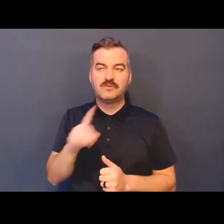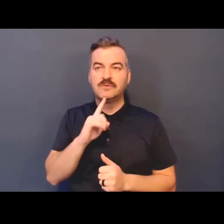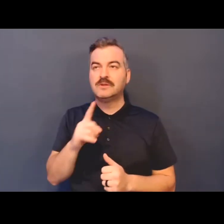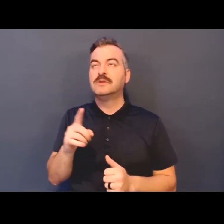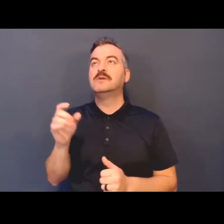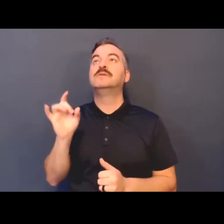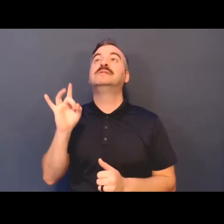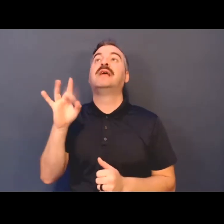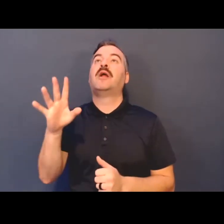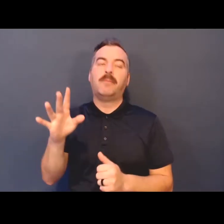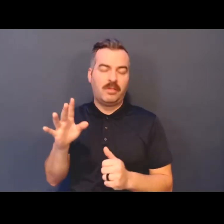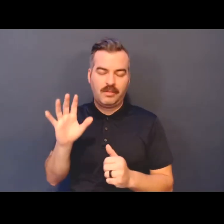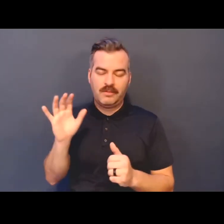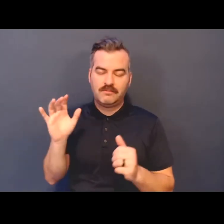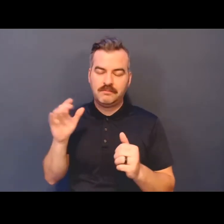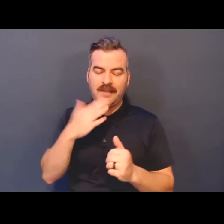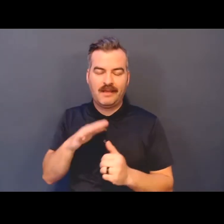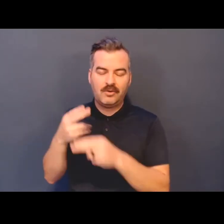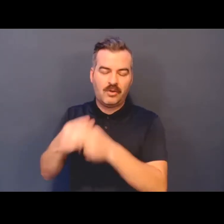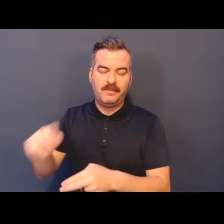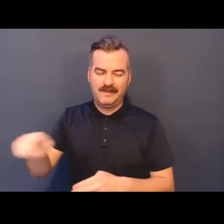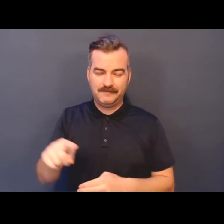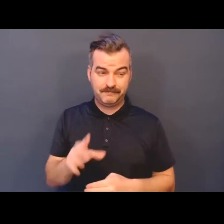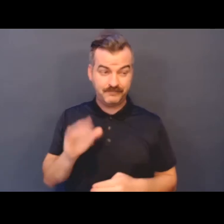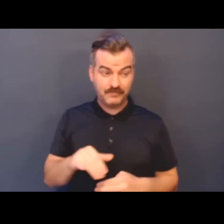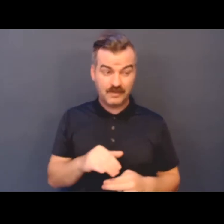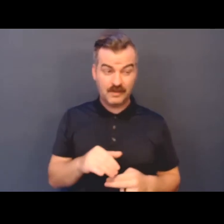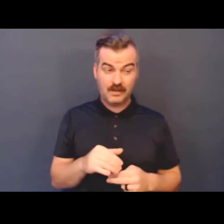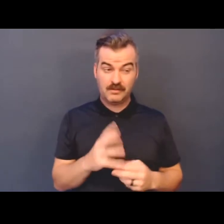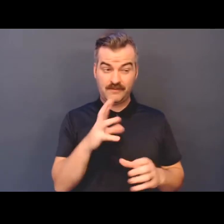15:14:51 I'm not sure whether this is also true of clinical spheres, but I do think that